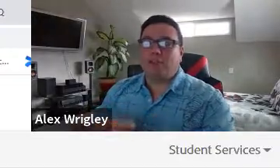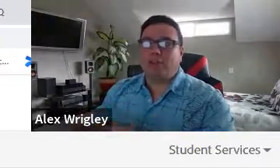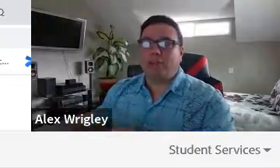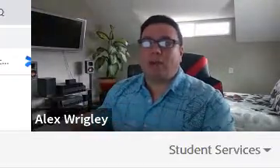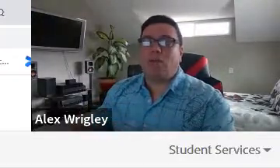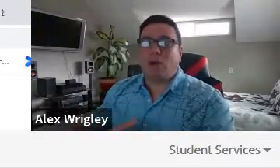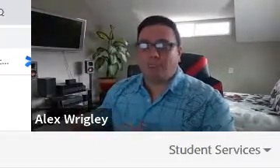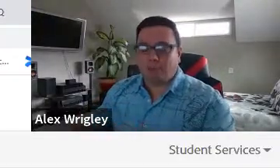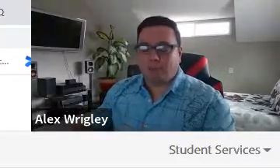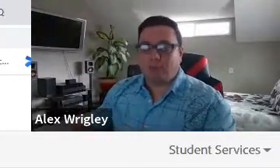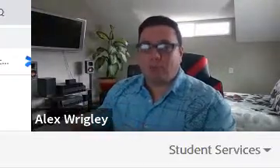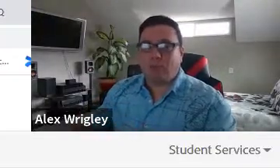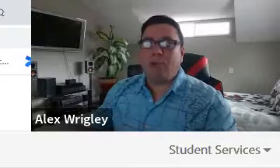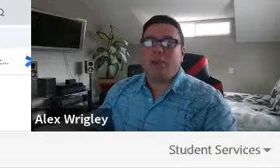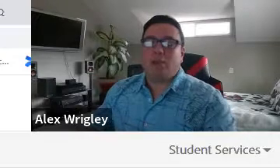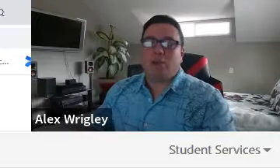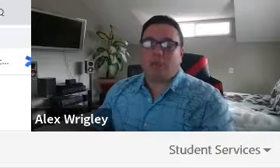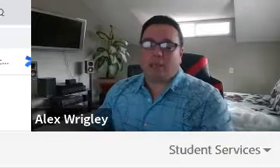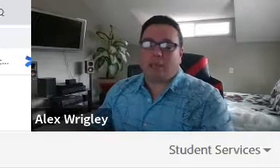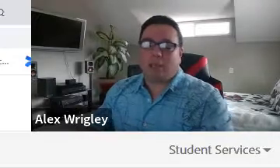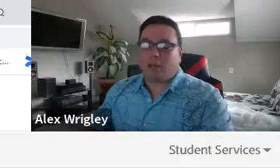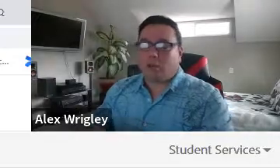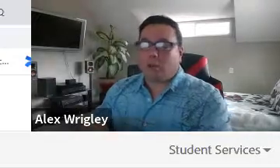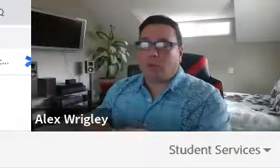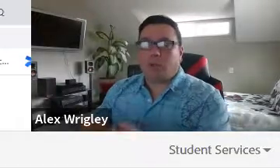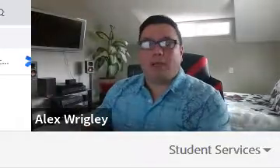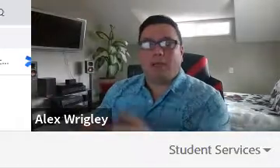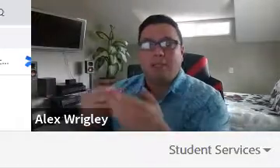functionality was enabled before, you were getting your, we were creating these